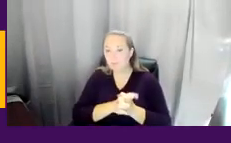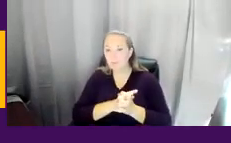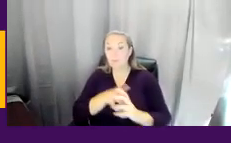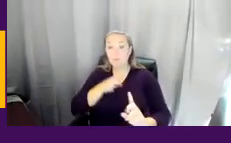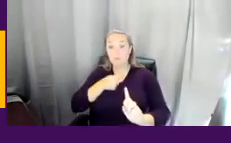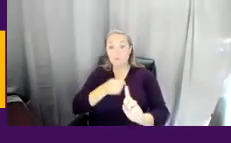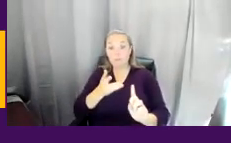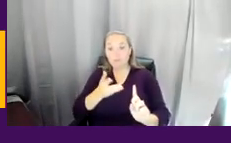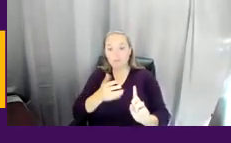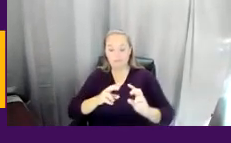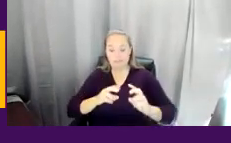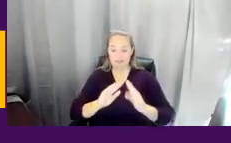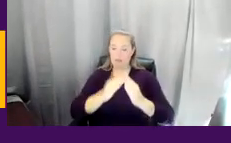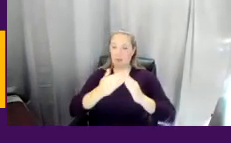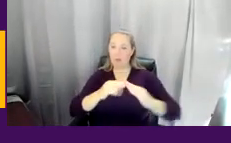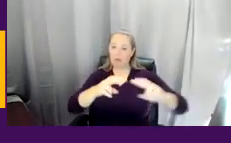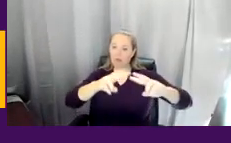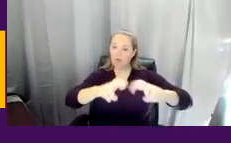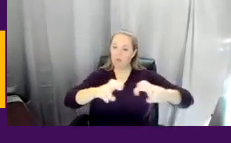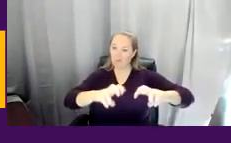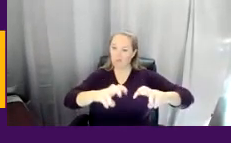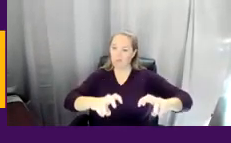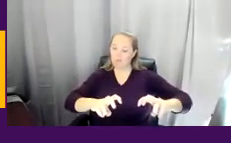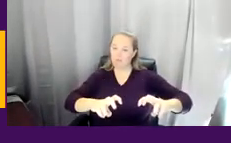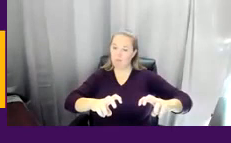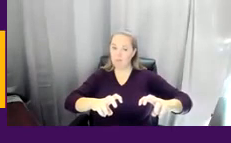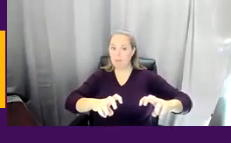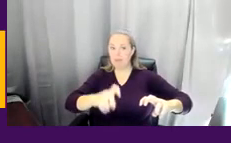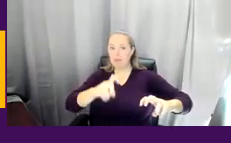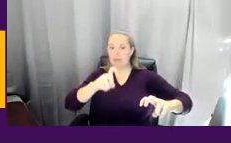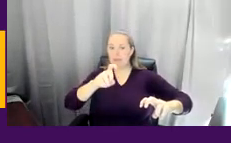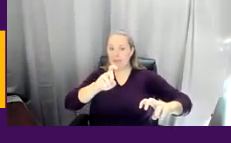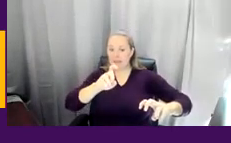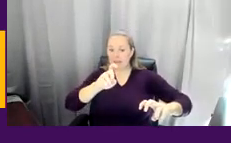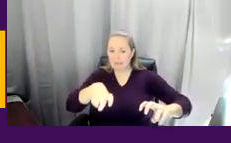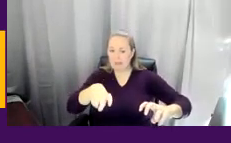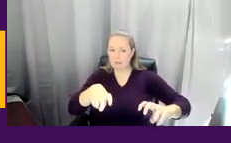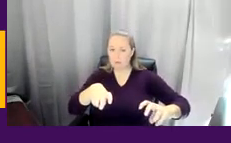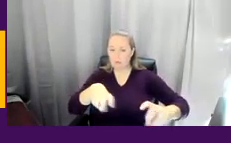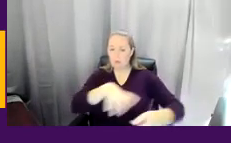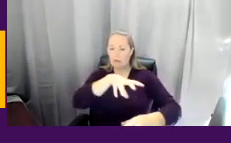THE MANY DIFFERENT PROCESSES AND METHODOLOGIES THAT COULD BE FUNDED UNDER THIS OPPORTUNITY. THE GOAL IS THAT